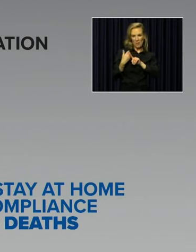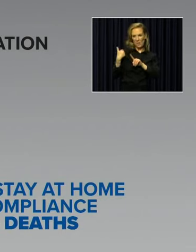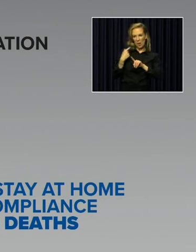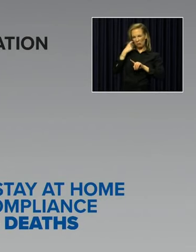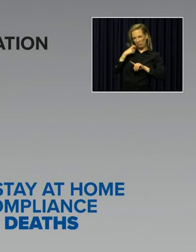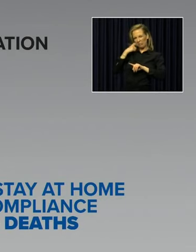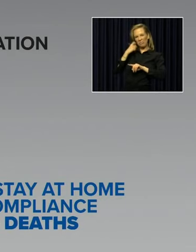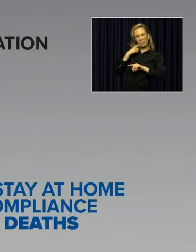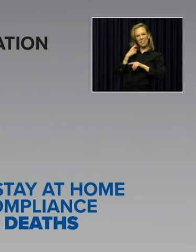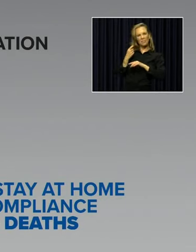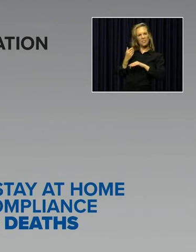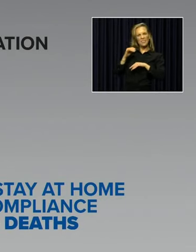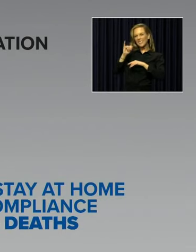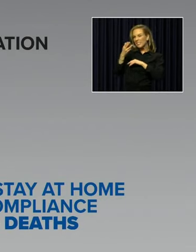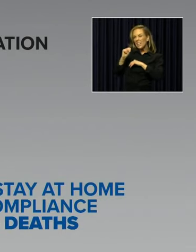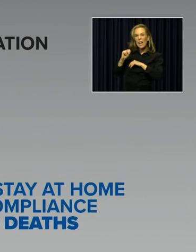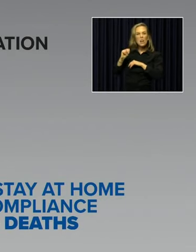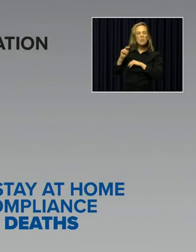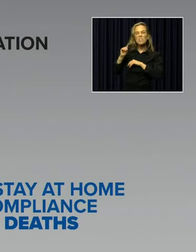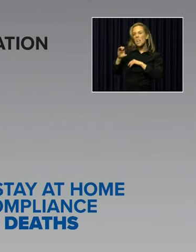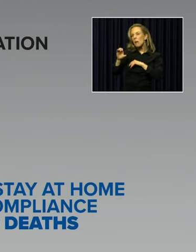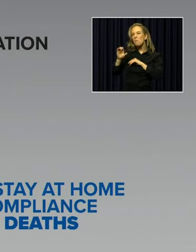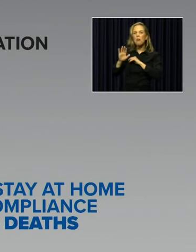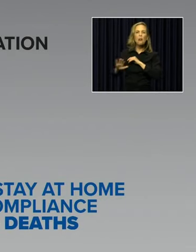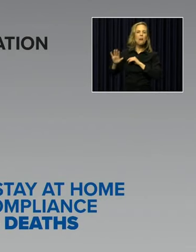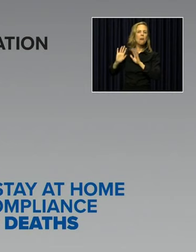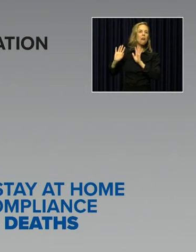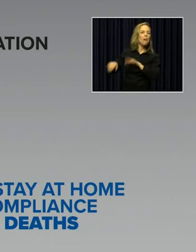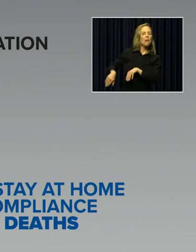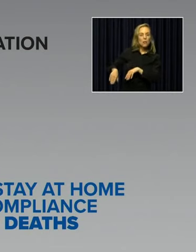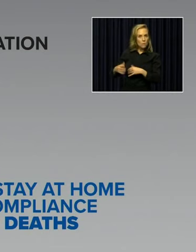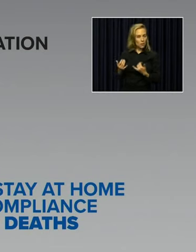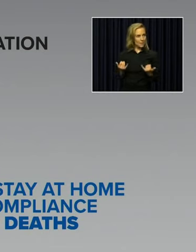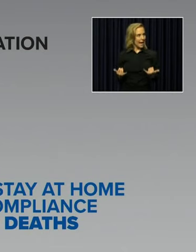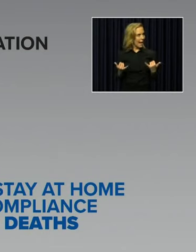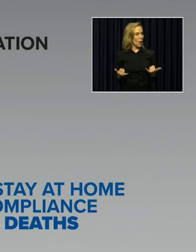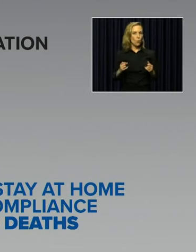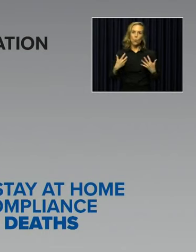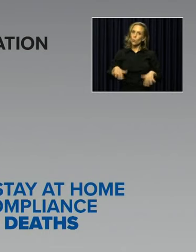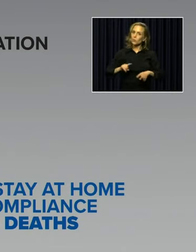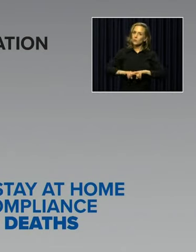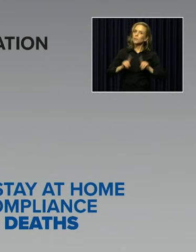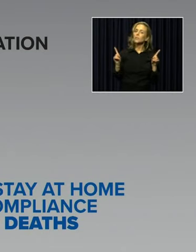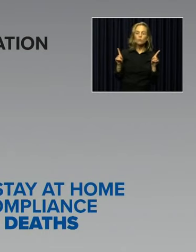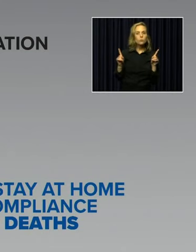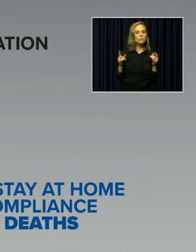WE HAVE SIGNIFICANTLY LESS CASES